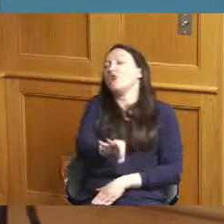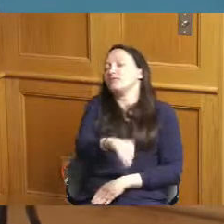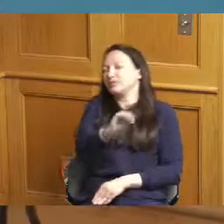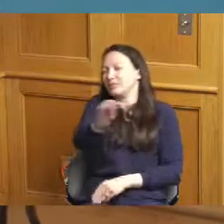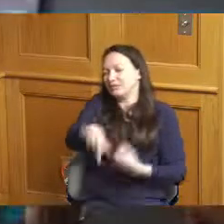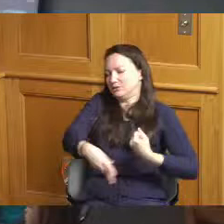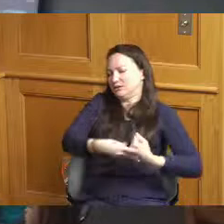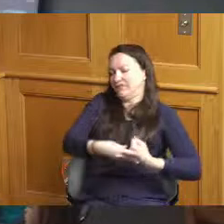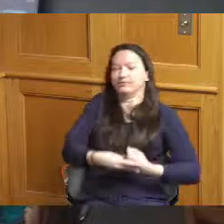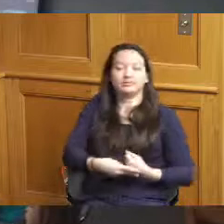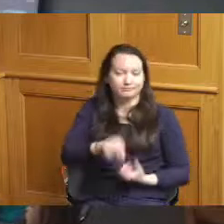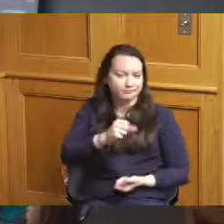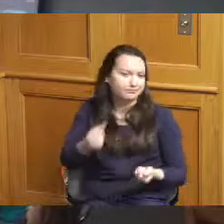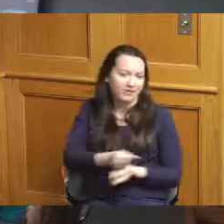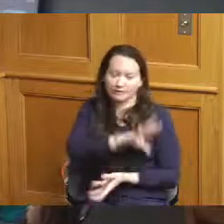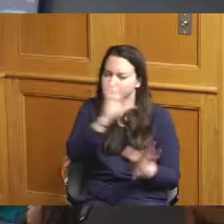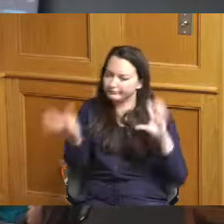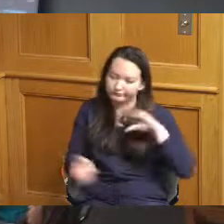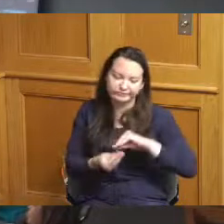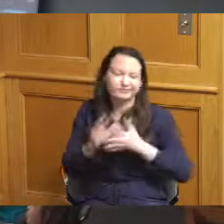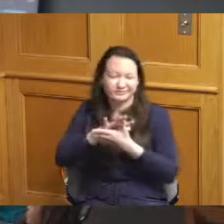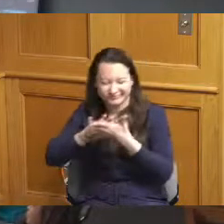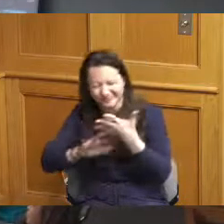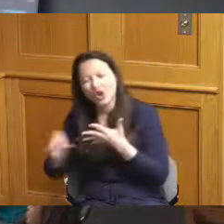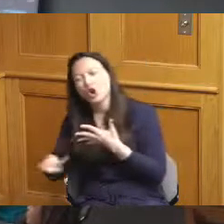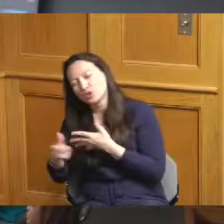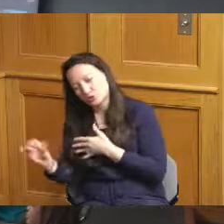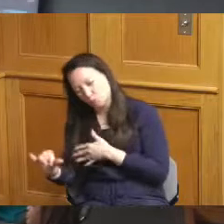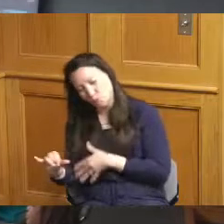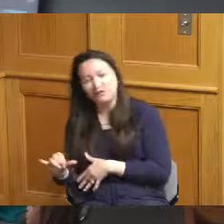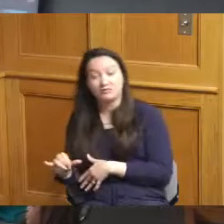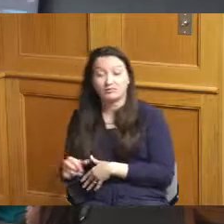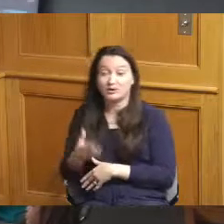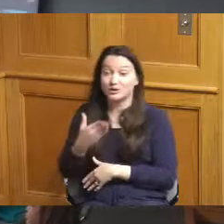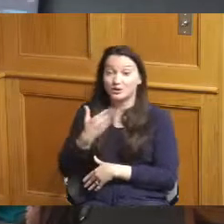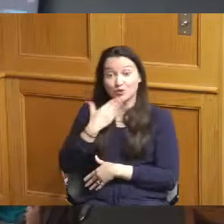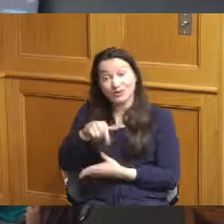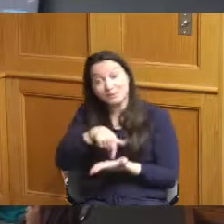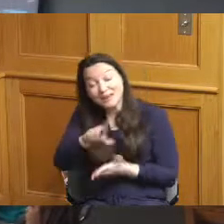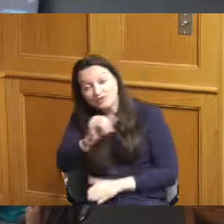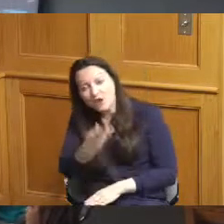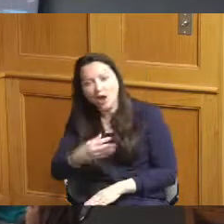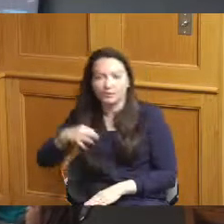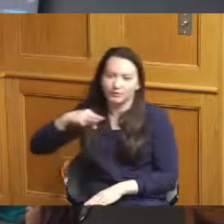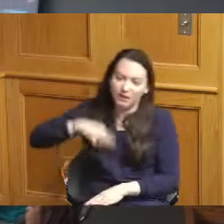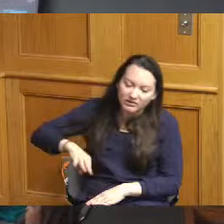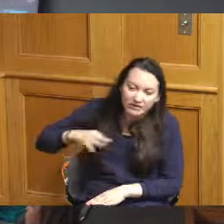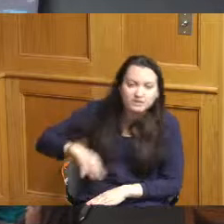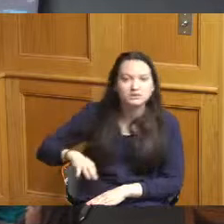right we take all of that into account there are other things that we take into account as well are there high paying jobs do they provide benefits you know there's a lot of